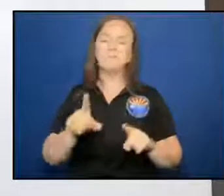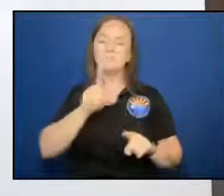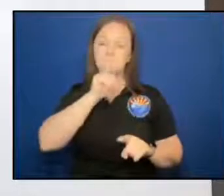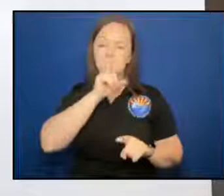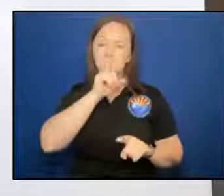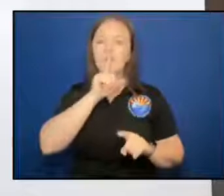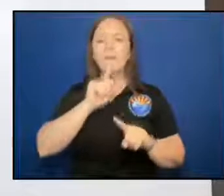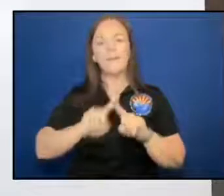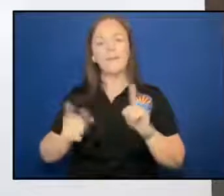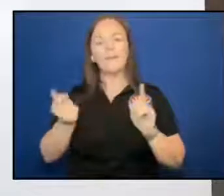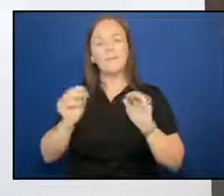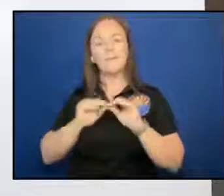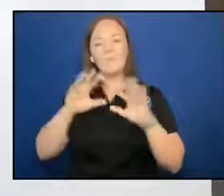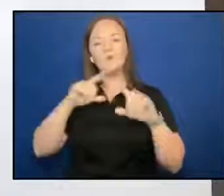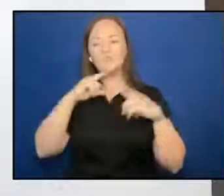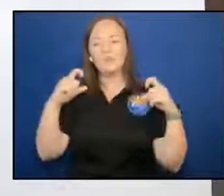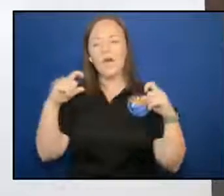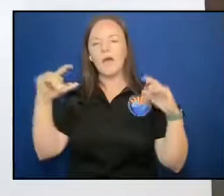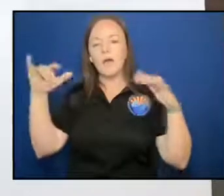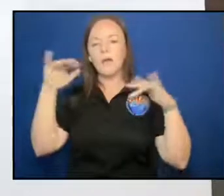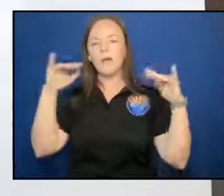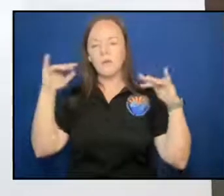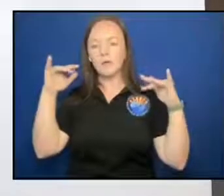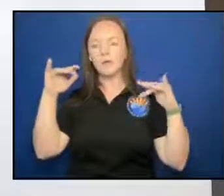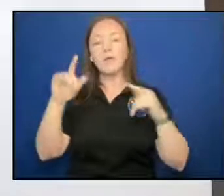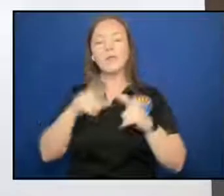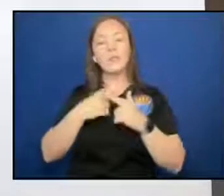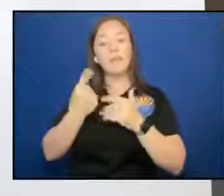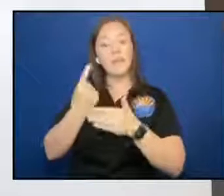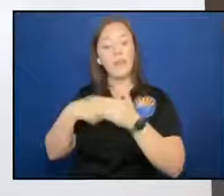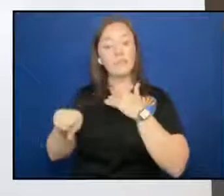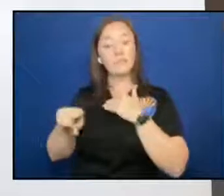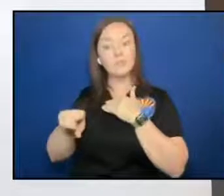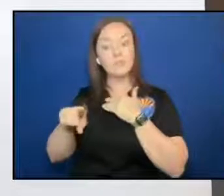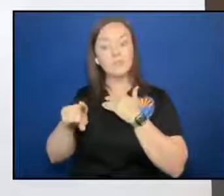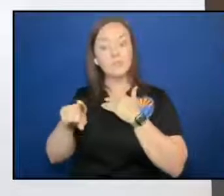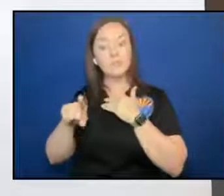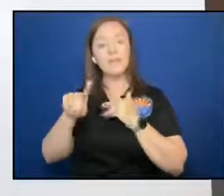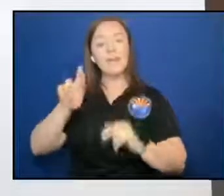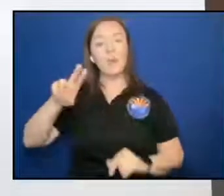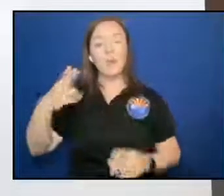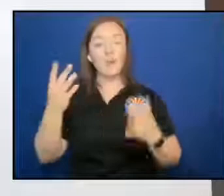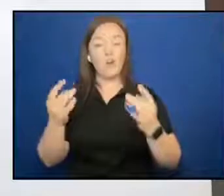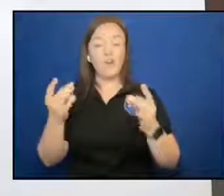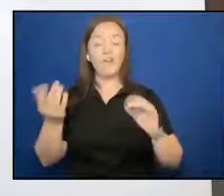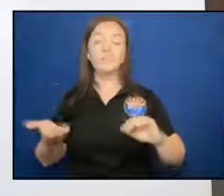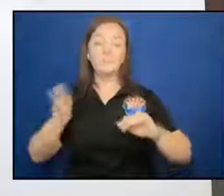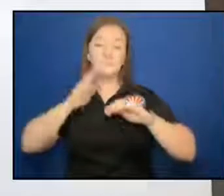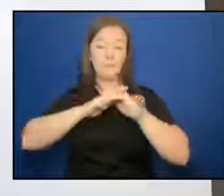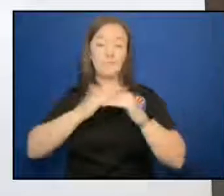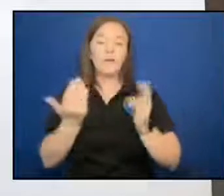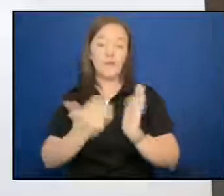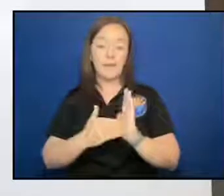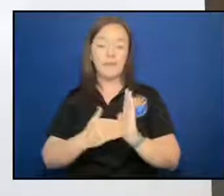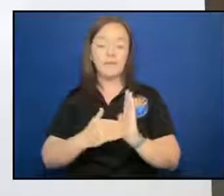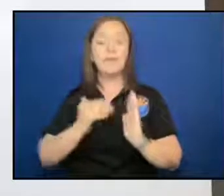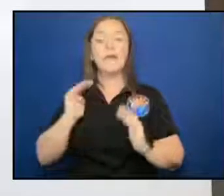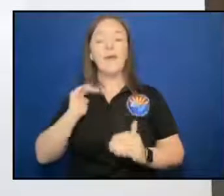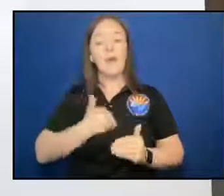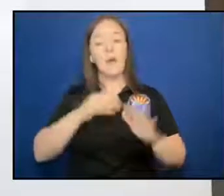STREAM OF MOISTURE WHICH WE SAW ON THAT SATELLITE IMAGERY AND THAT IS SITTING RIGHT UP RIGHT OVER OUR AREA.